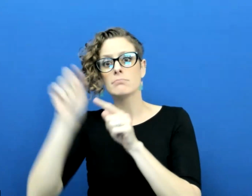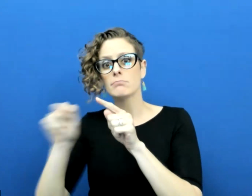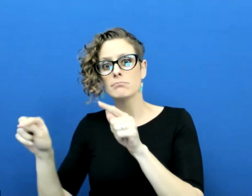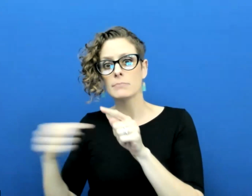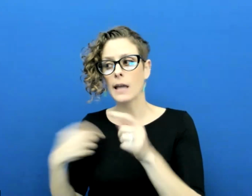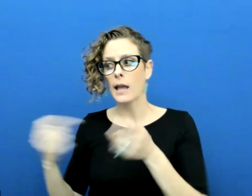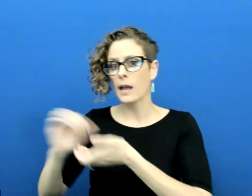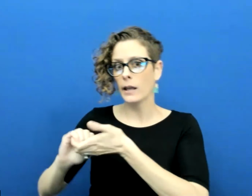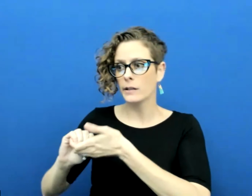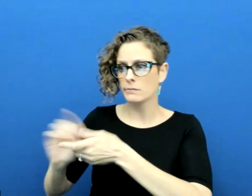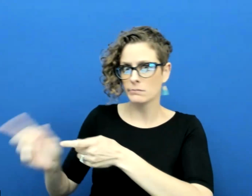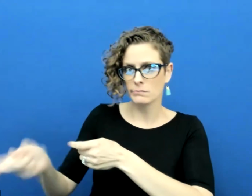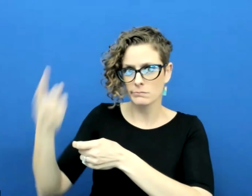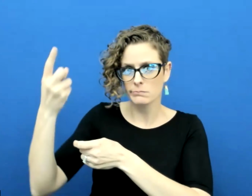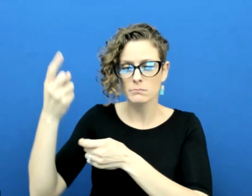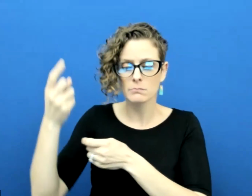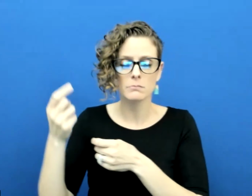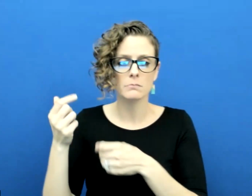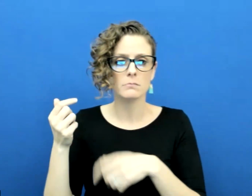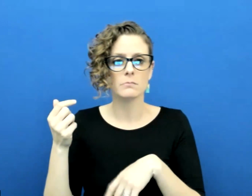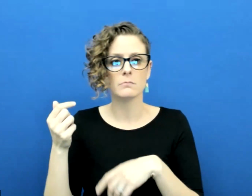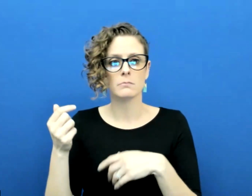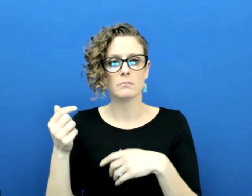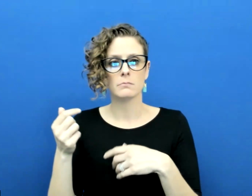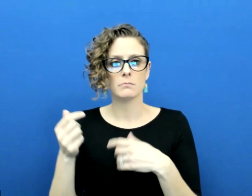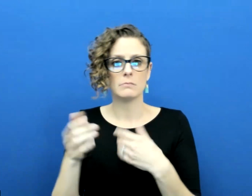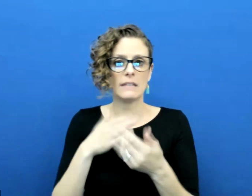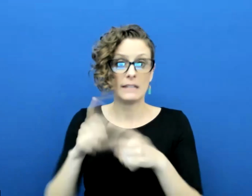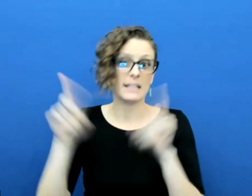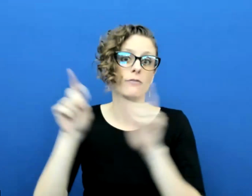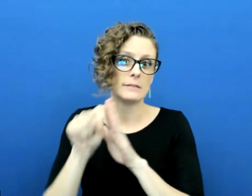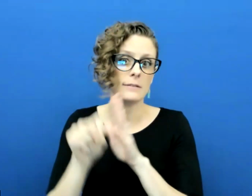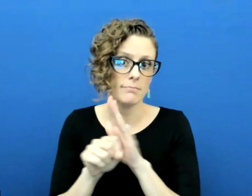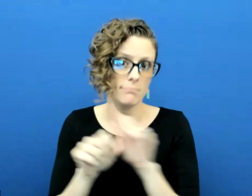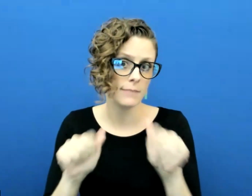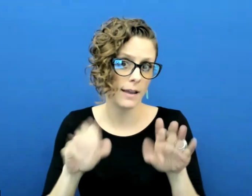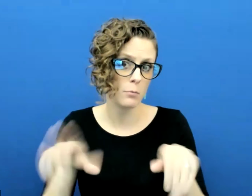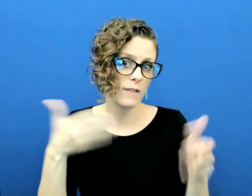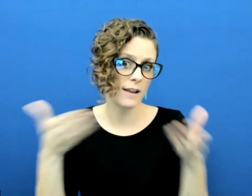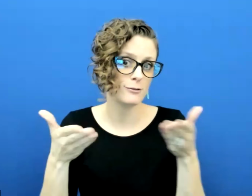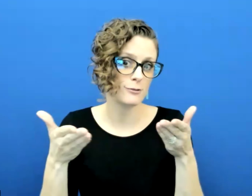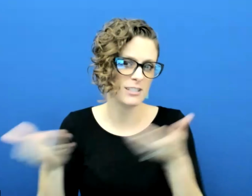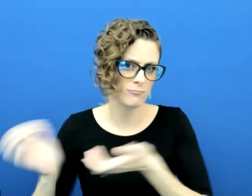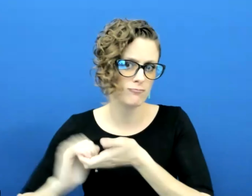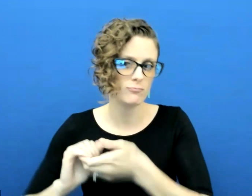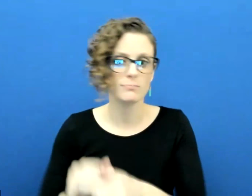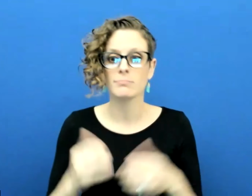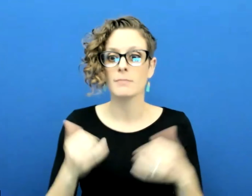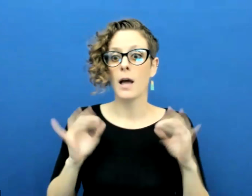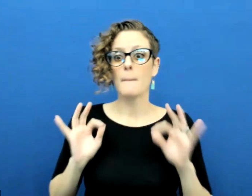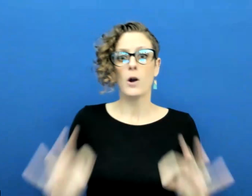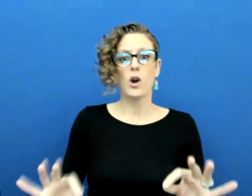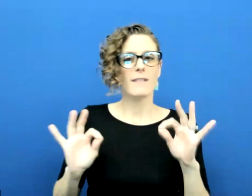generally guide you to even outside of the state perfect we are literally a few seconds from four